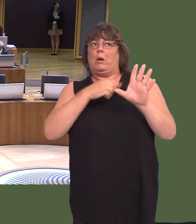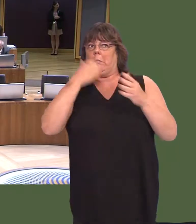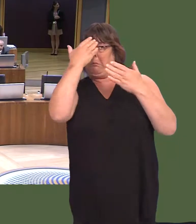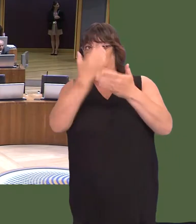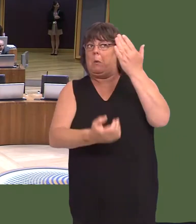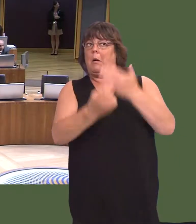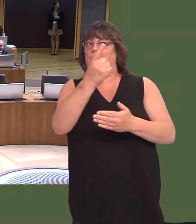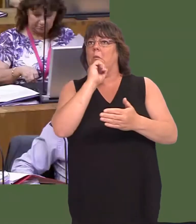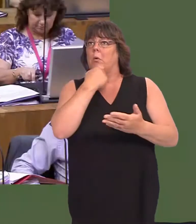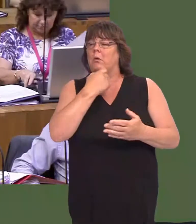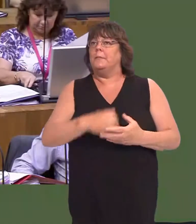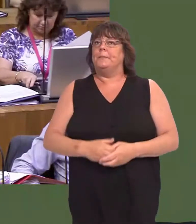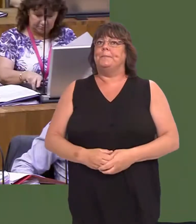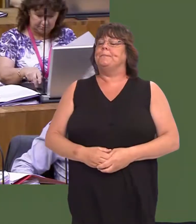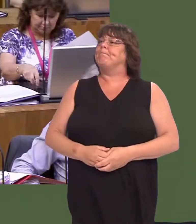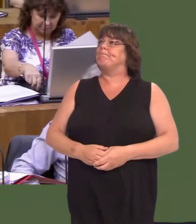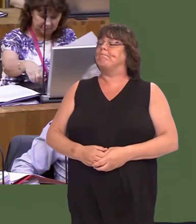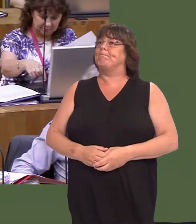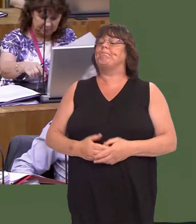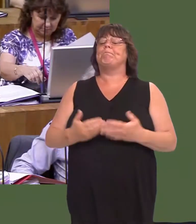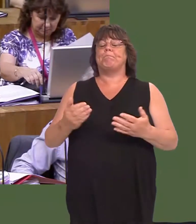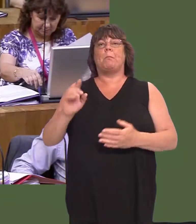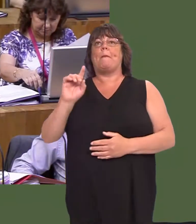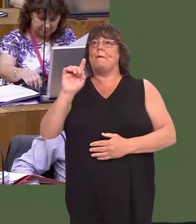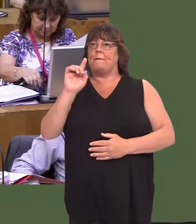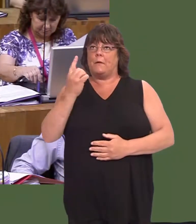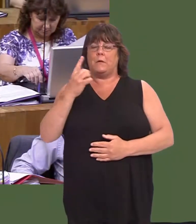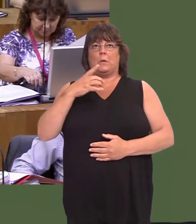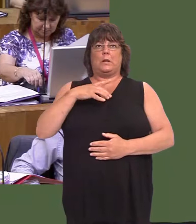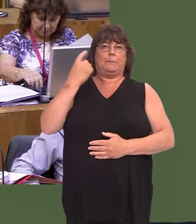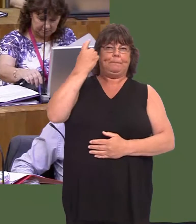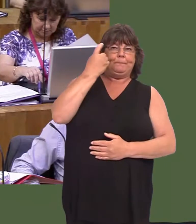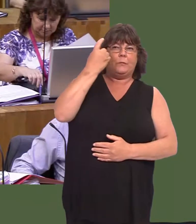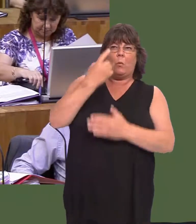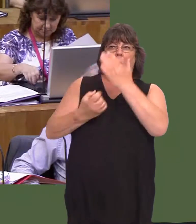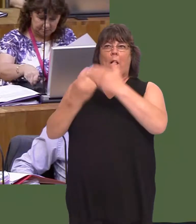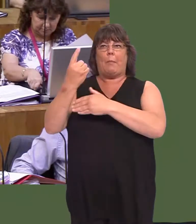Carwyn Jones: Well, I think the first thing that we have to be clear about is what the nature of Brexit might look like.